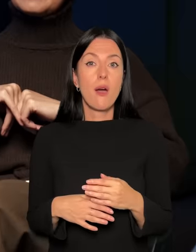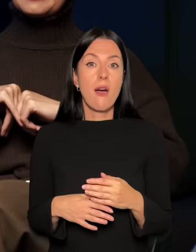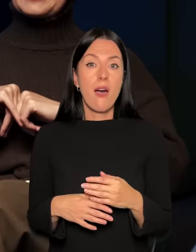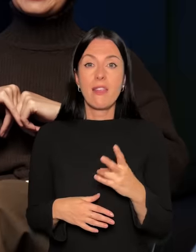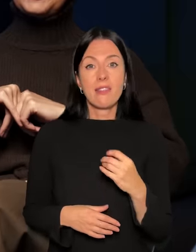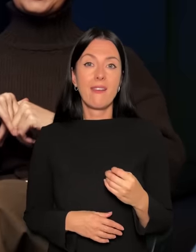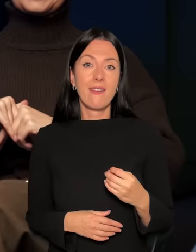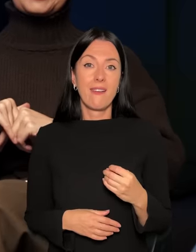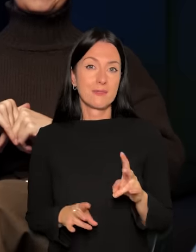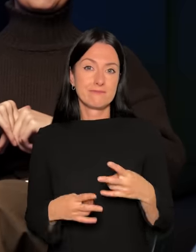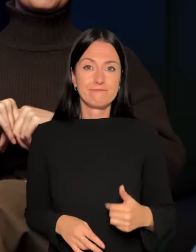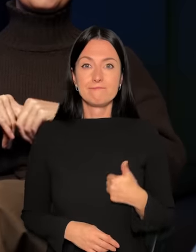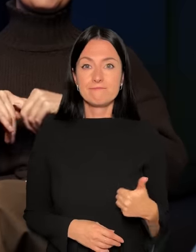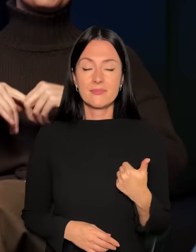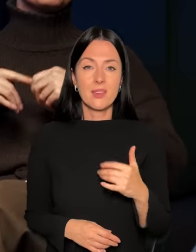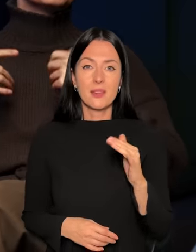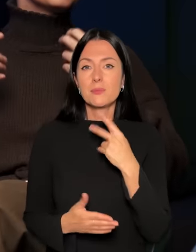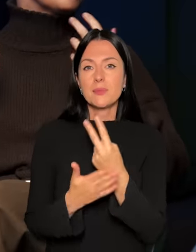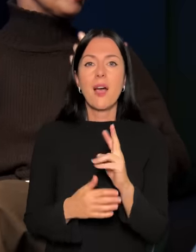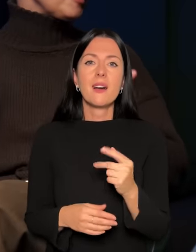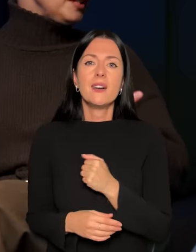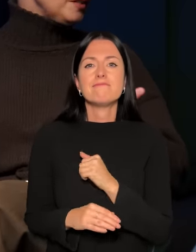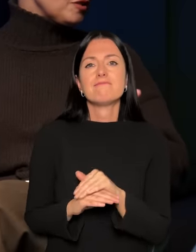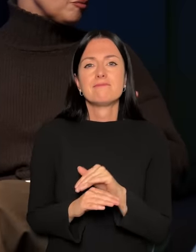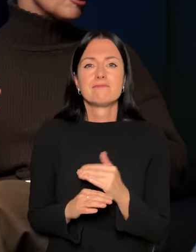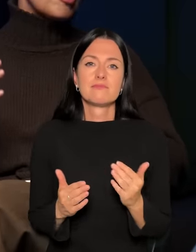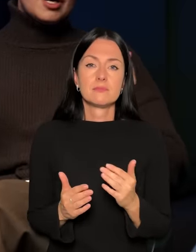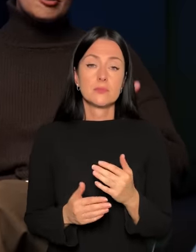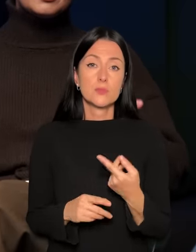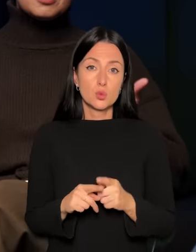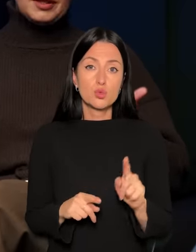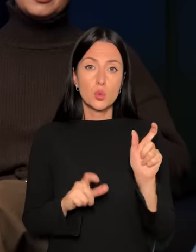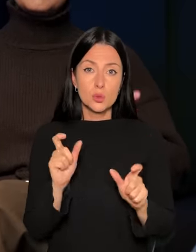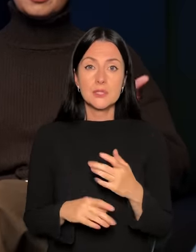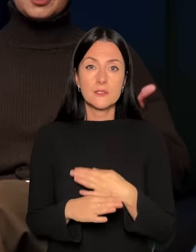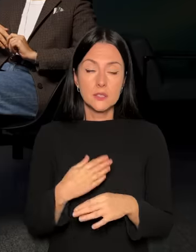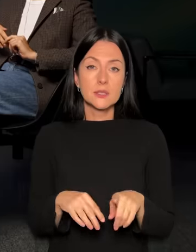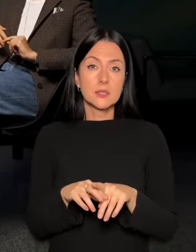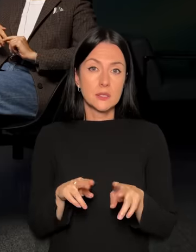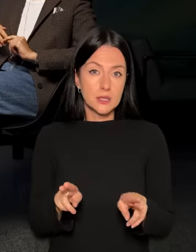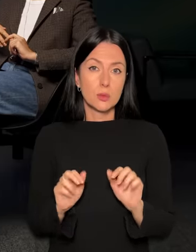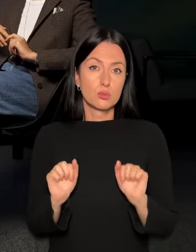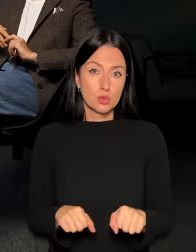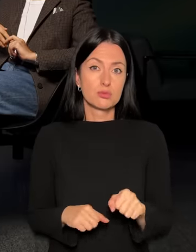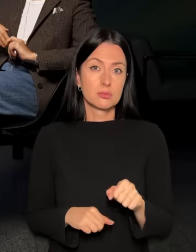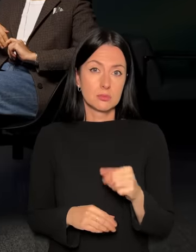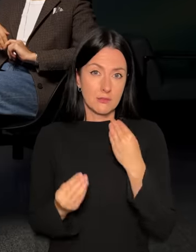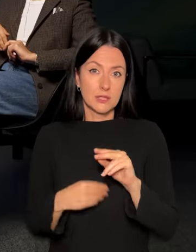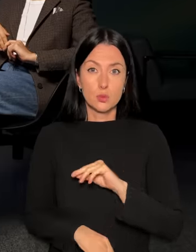and not portraying it as charity. People with disabilities can work just as effectively.